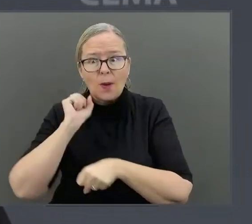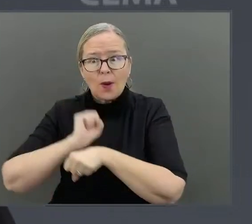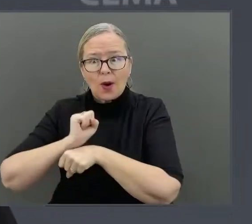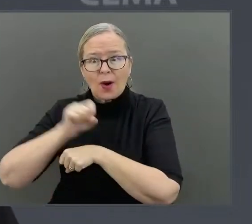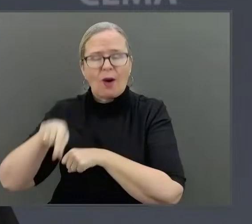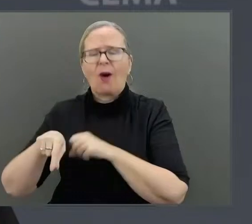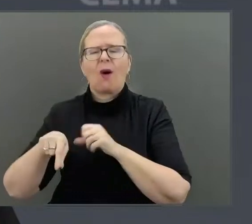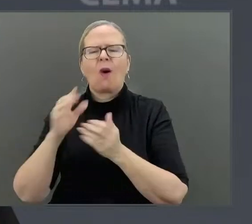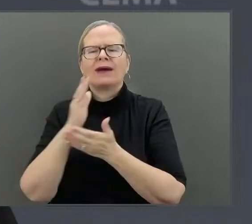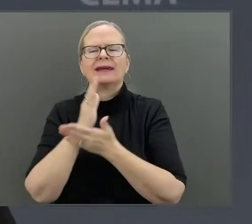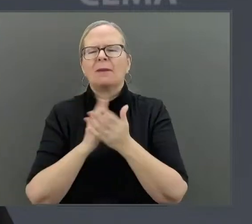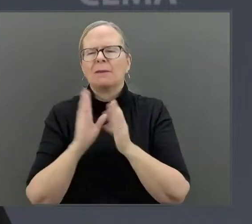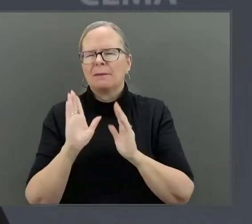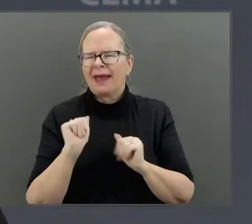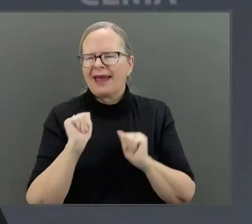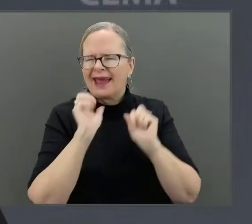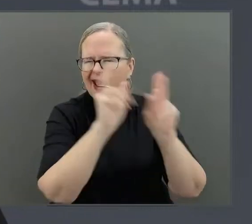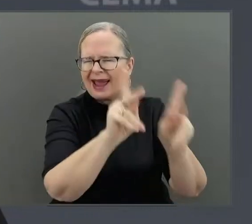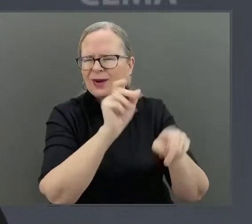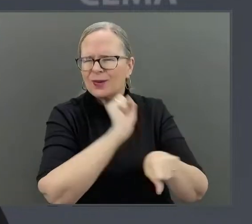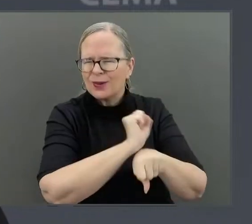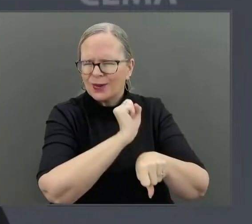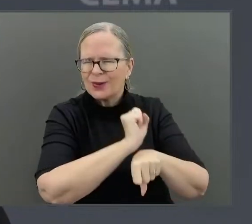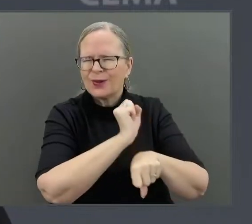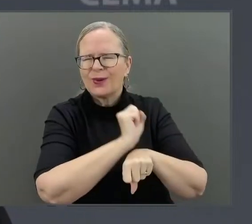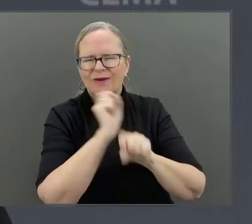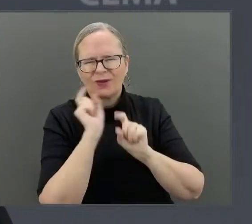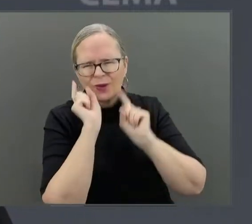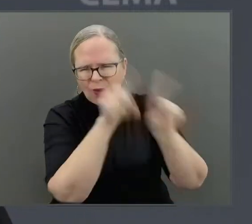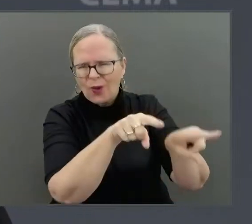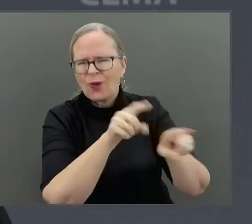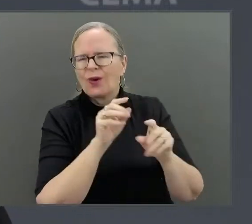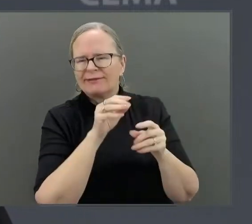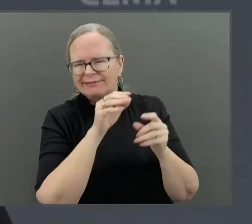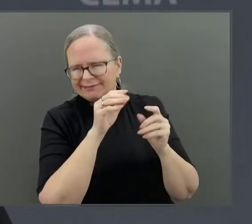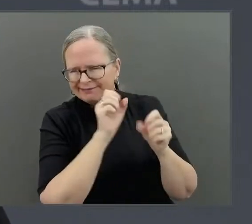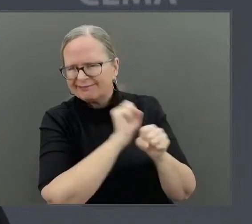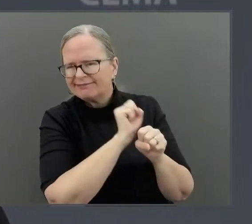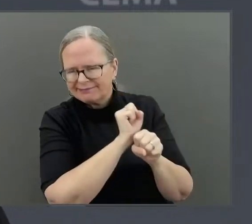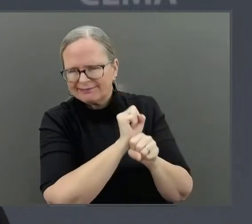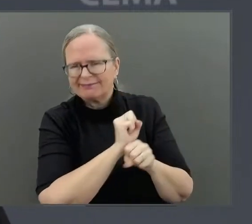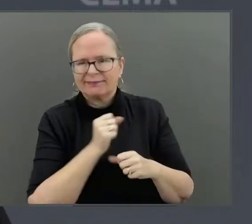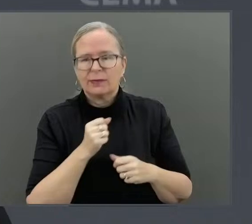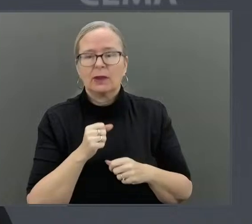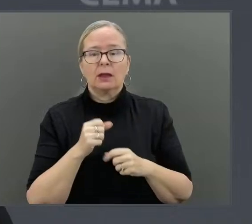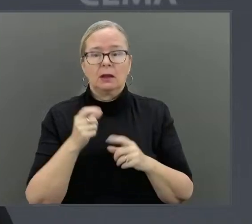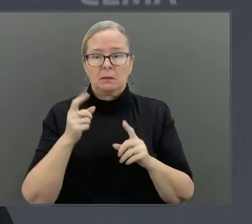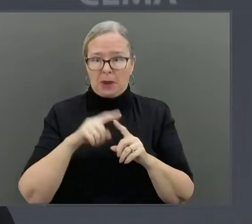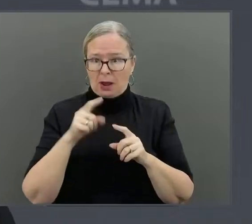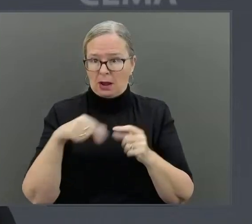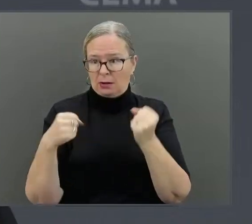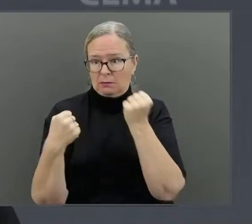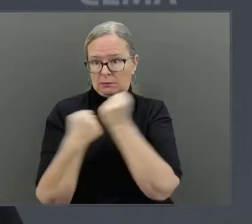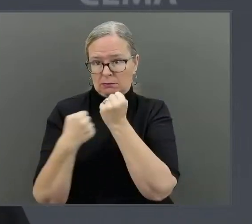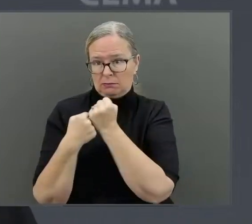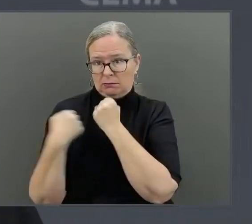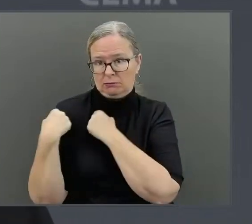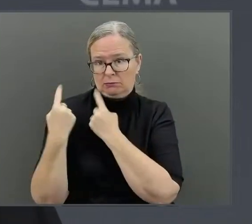know that we value your efforts and contributions thank you for all that you are doing from a bylaw